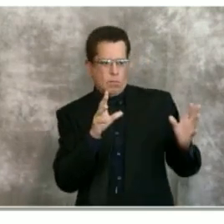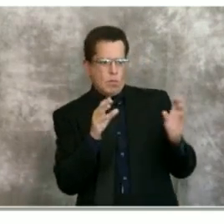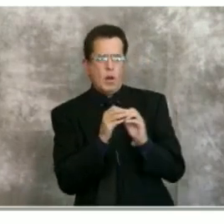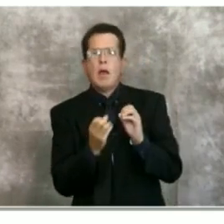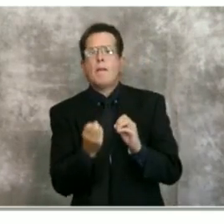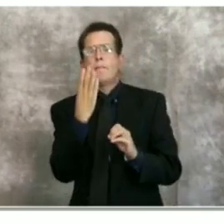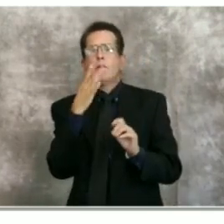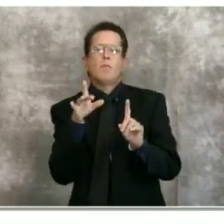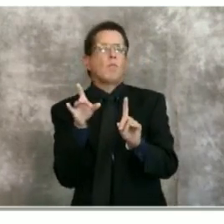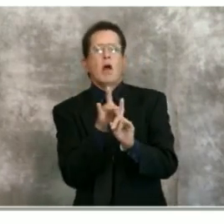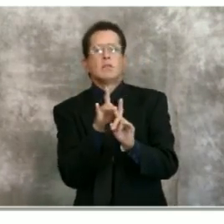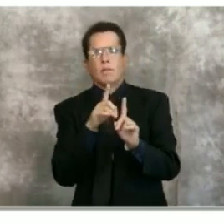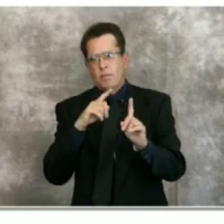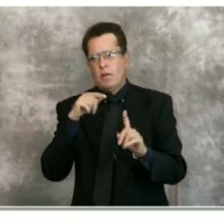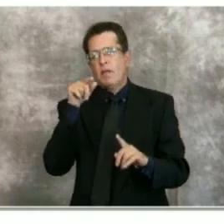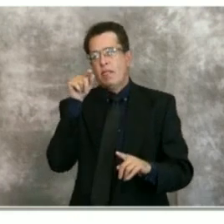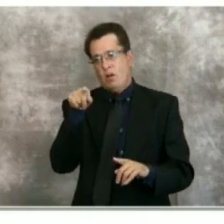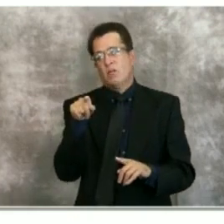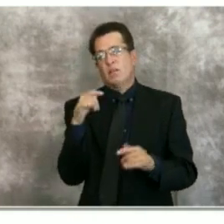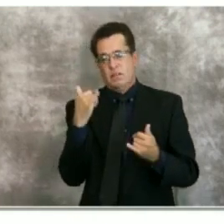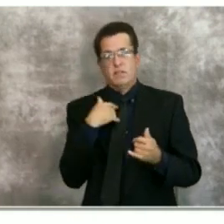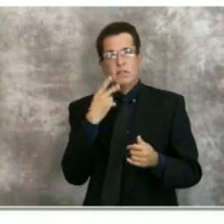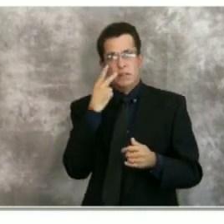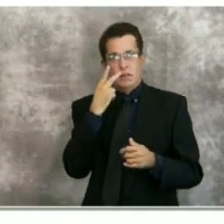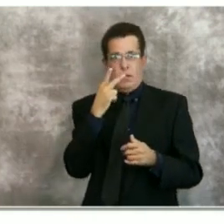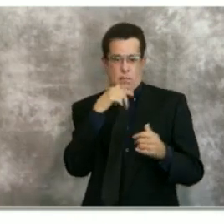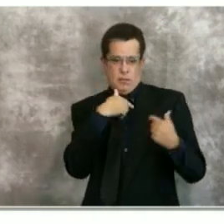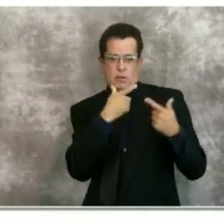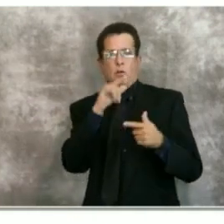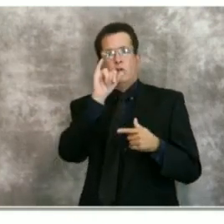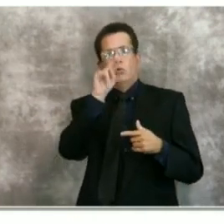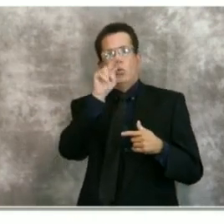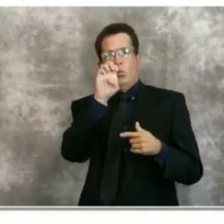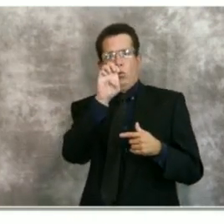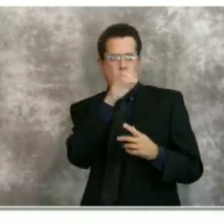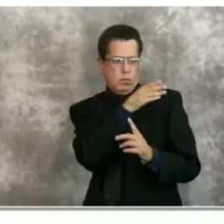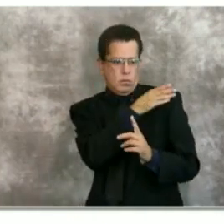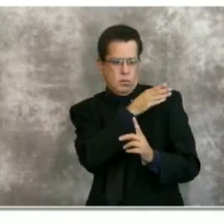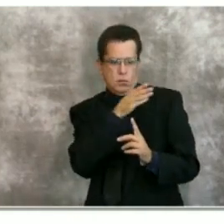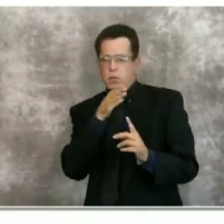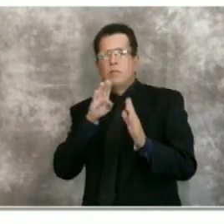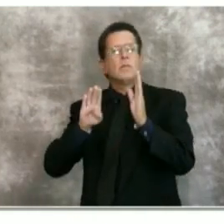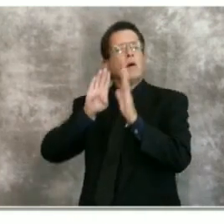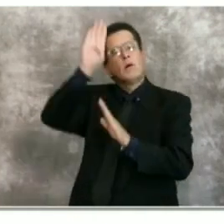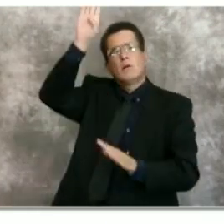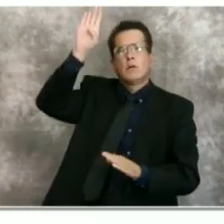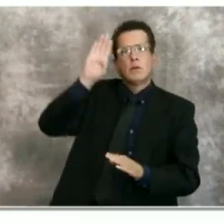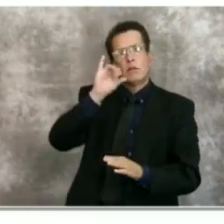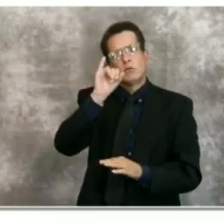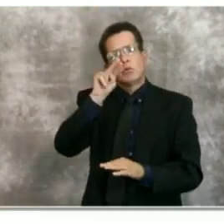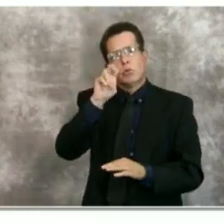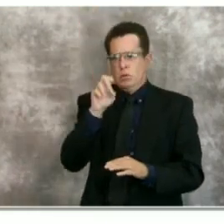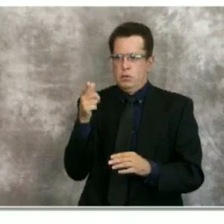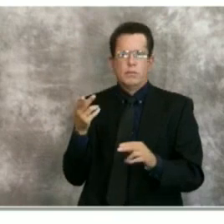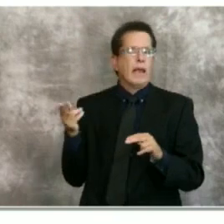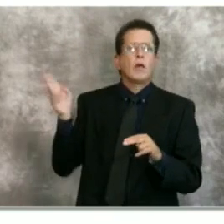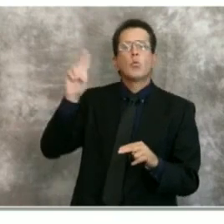SLIDE. THIS A NUMBER OF NEW CASES ON THE LEFT IS BYE WEEK.